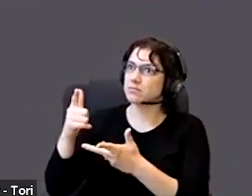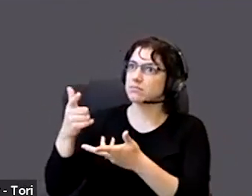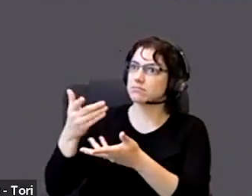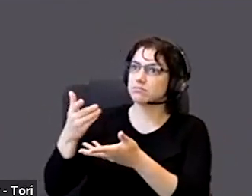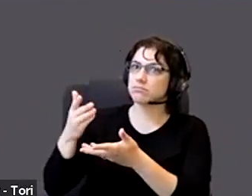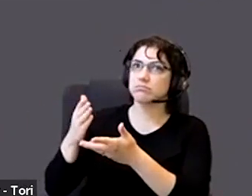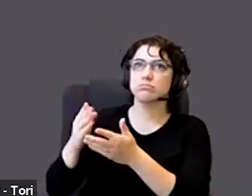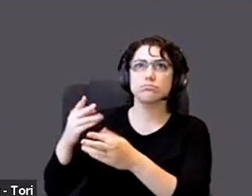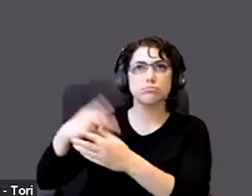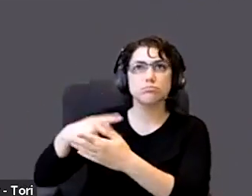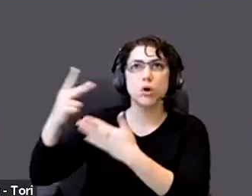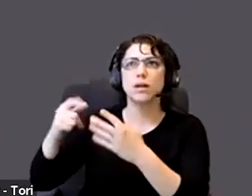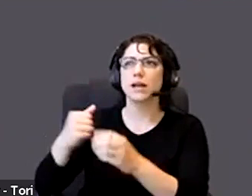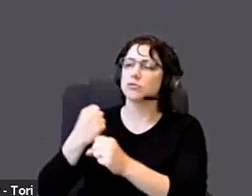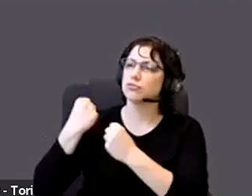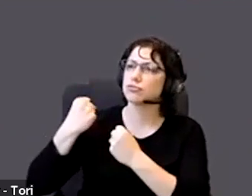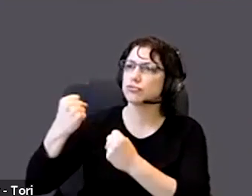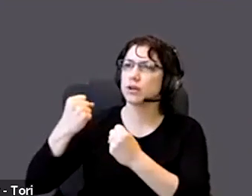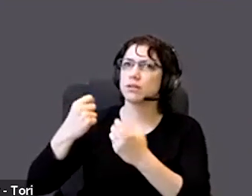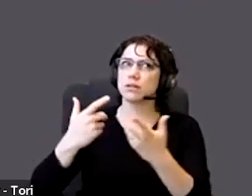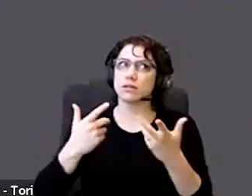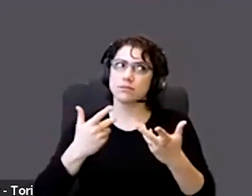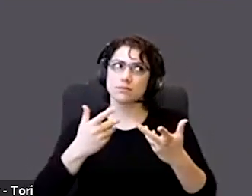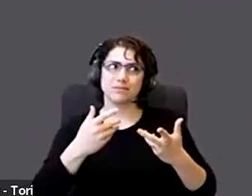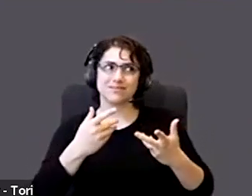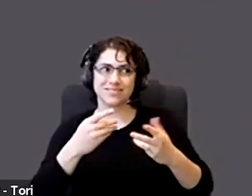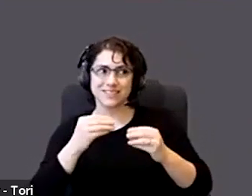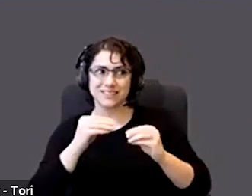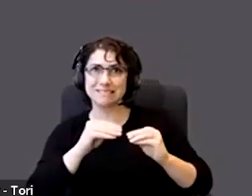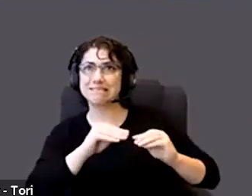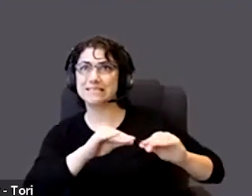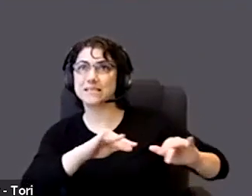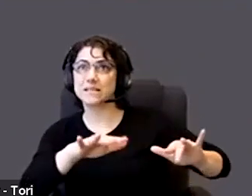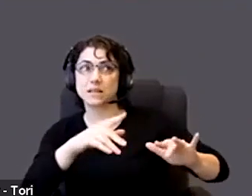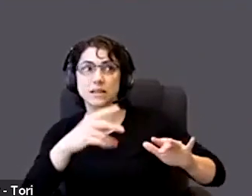and make sure the pipes are in place to feed those data to CFA working collaboratively.